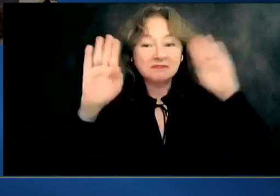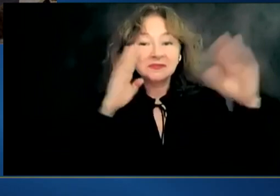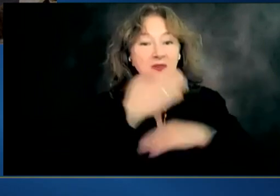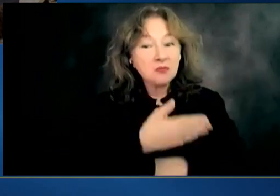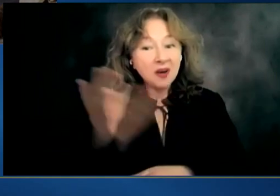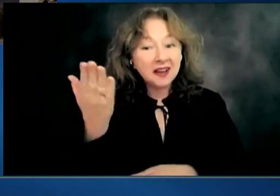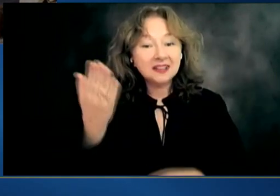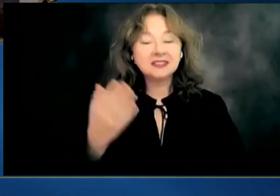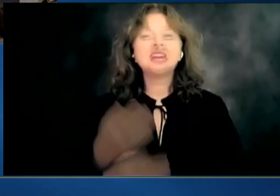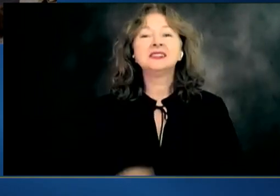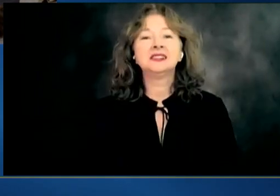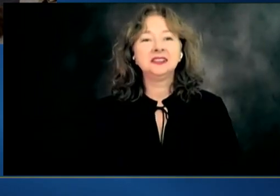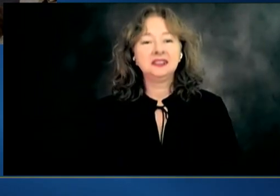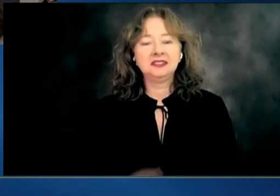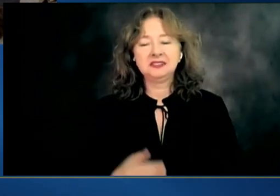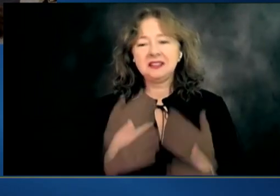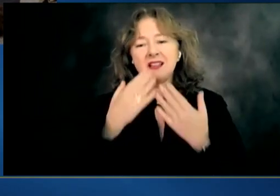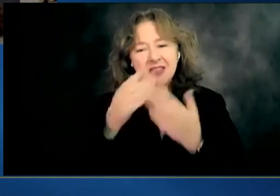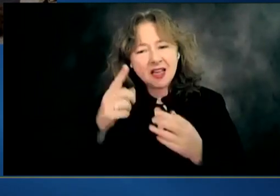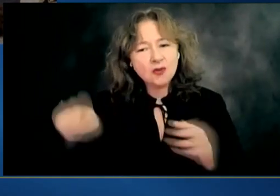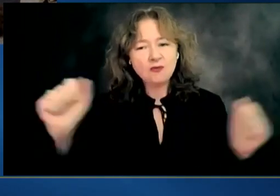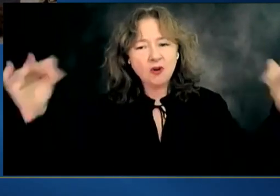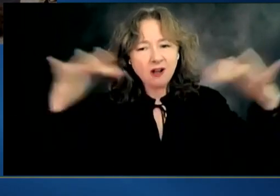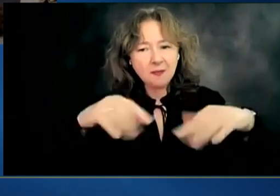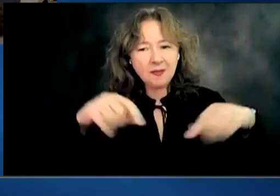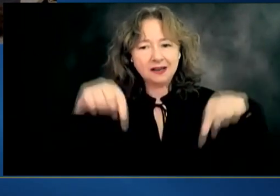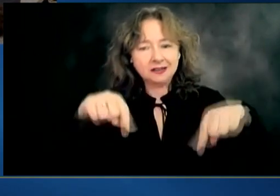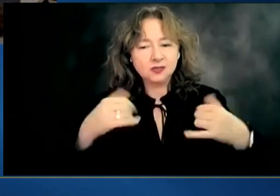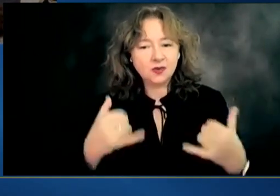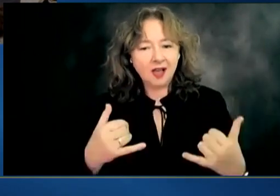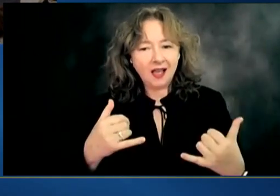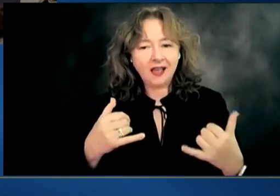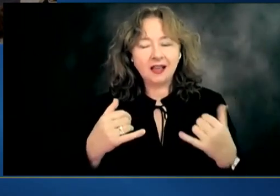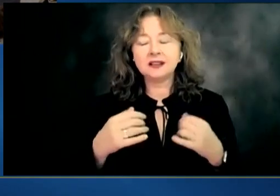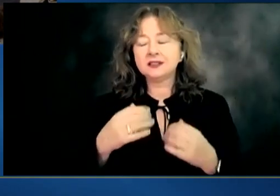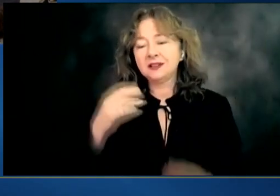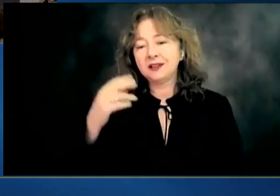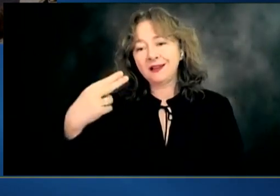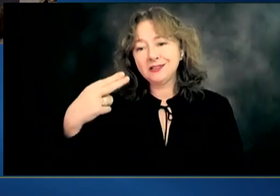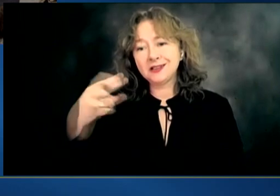Donnell Ivy: And thank you so much for coming out here today. I want to thank the HHS staff and